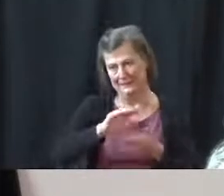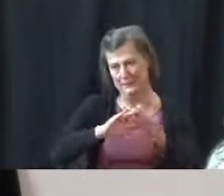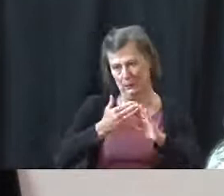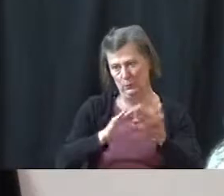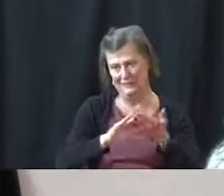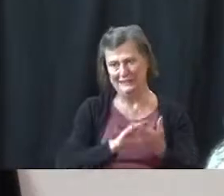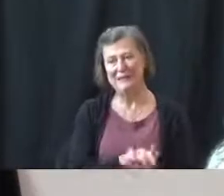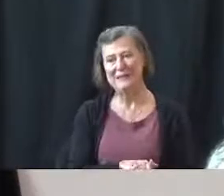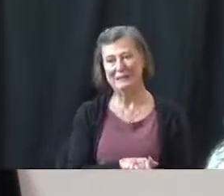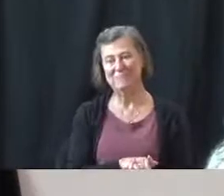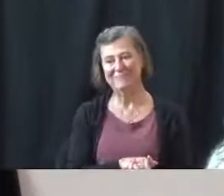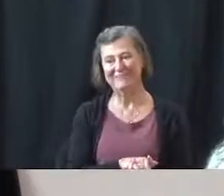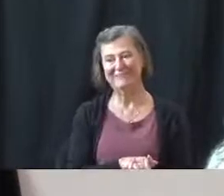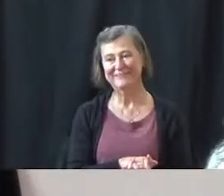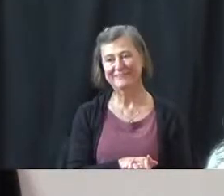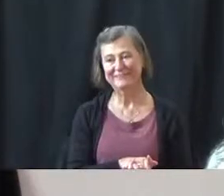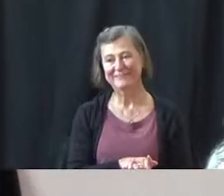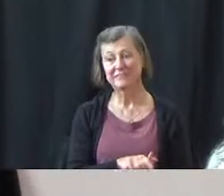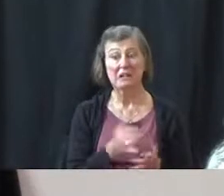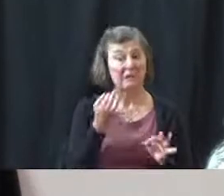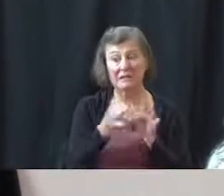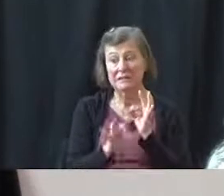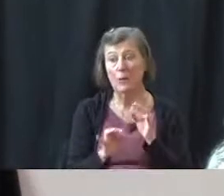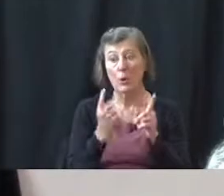So, it's a pretty simple ritual.